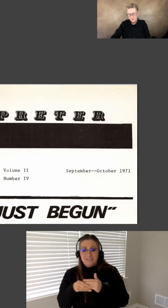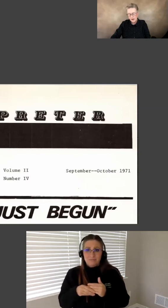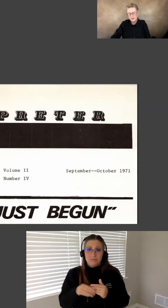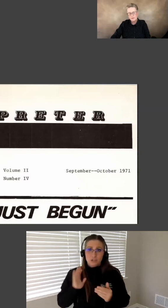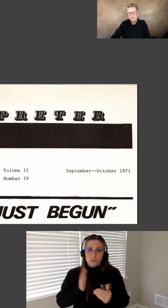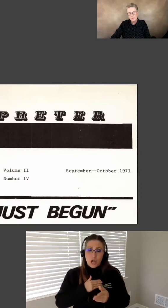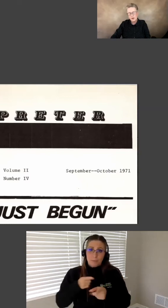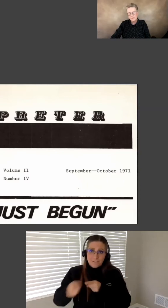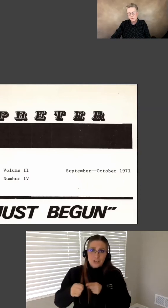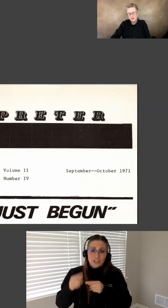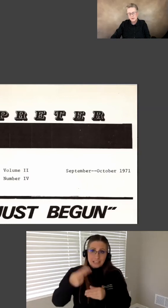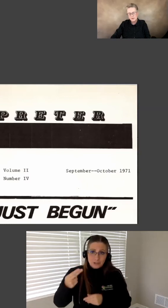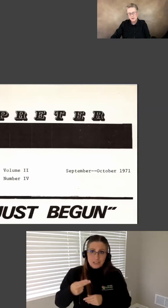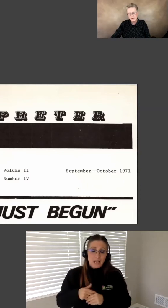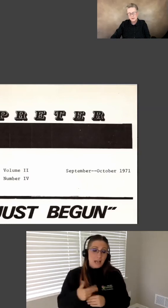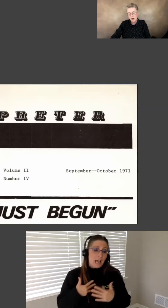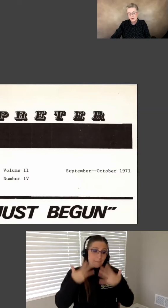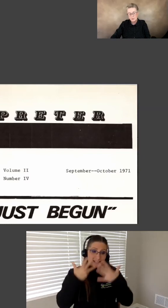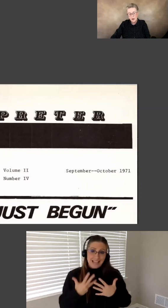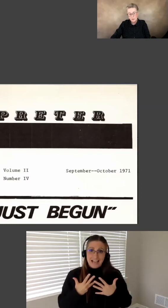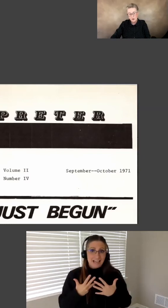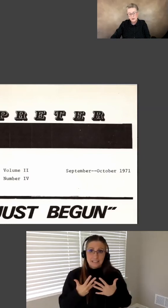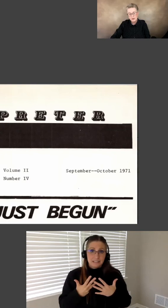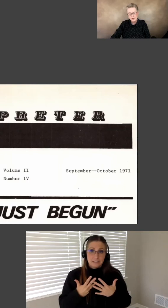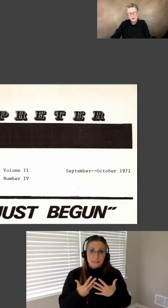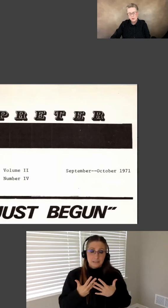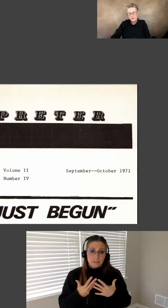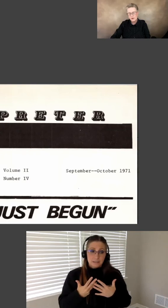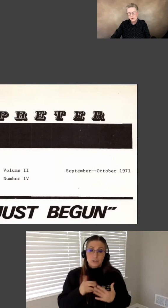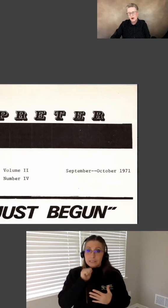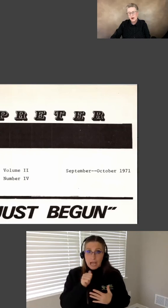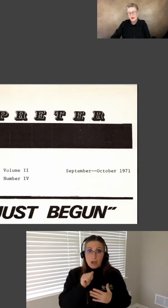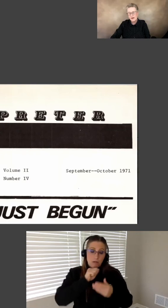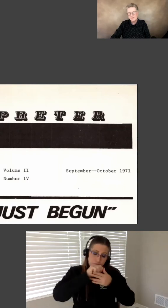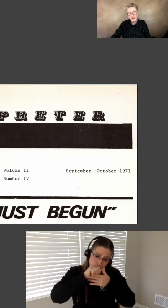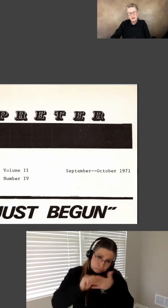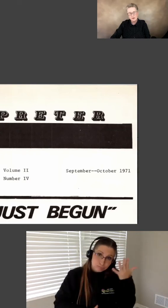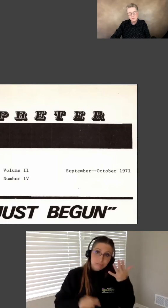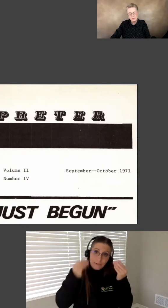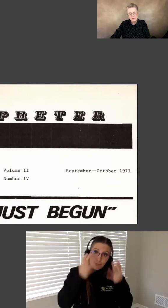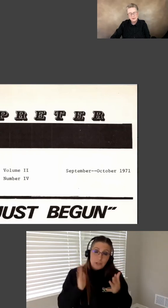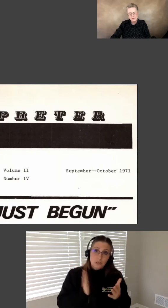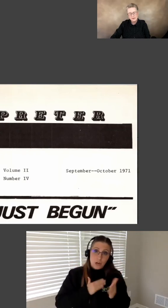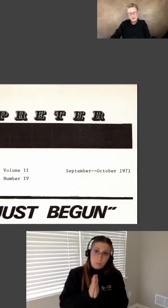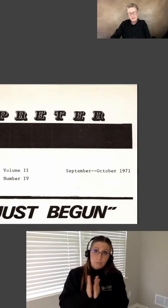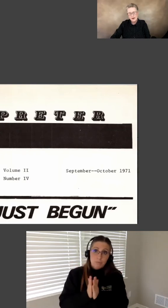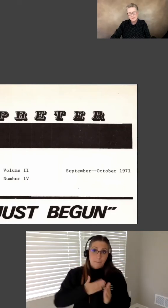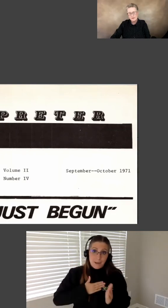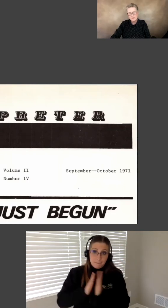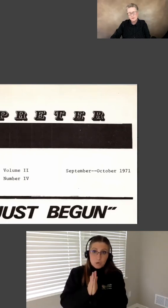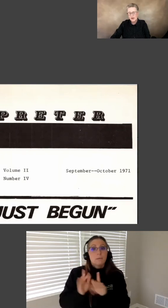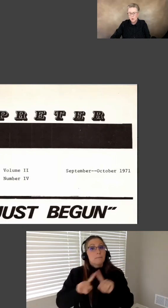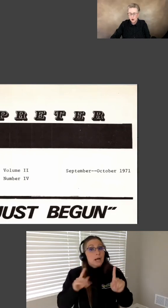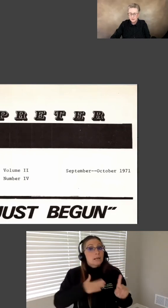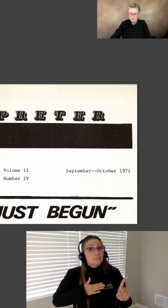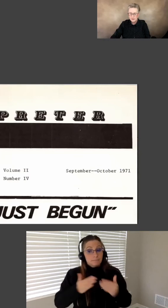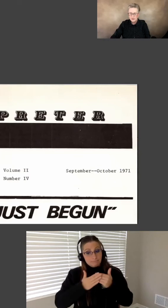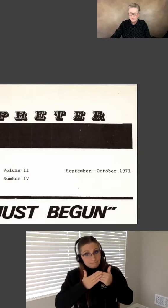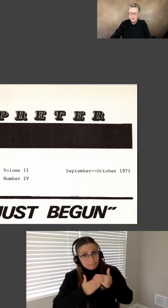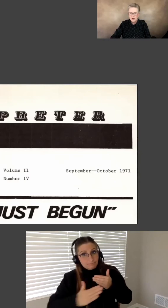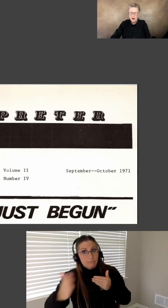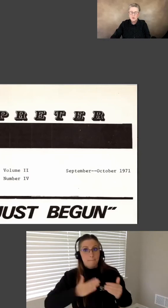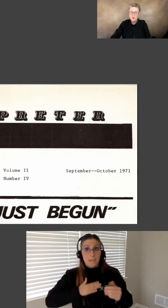that more information is not in my book, however, I have made a commitment that from now on, I will